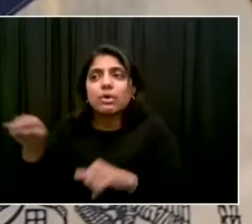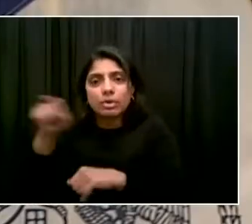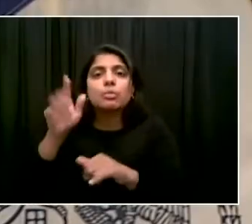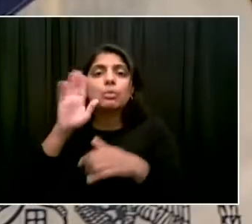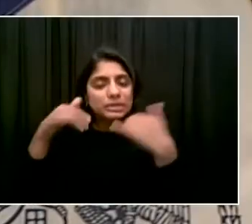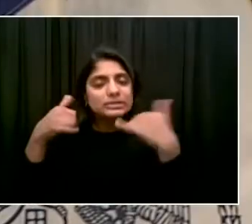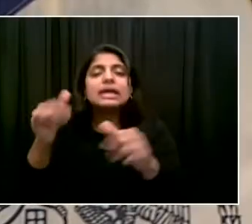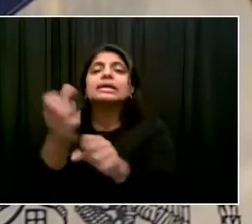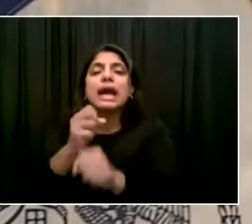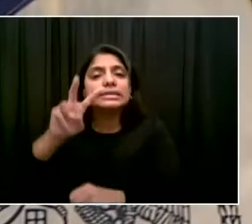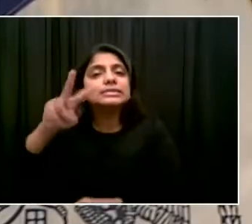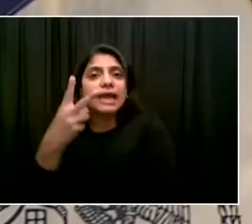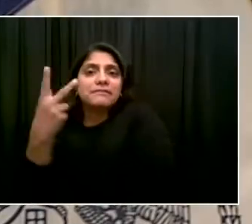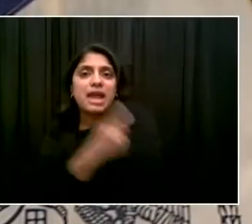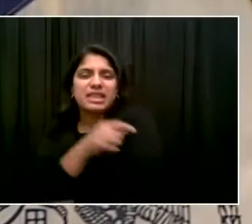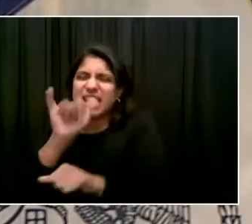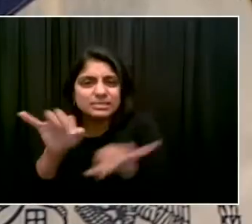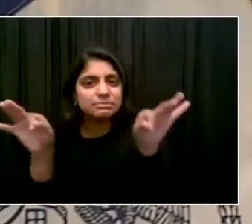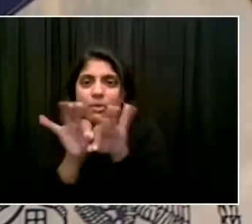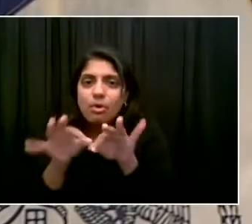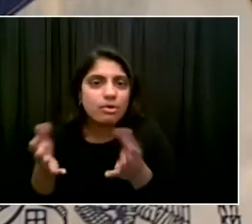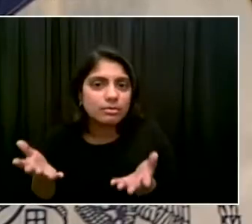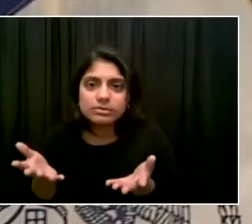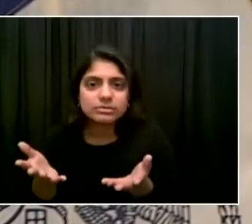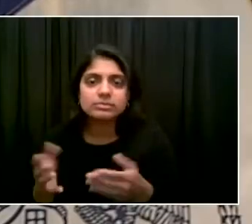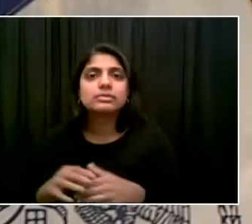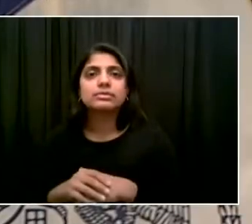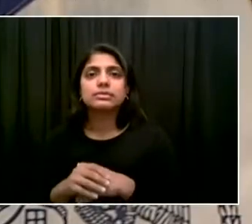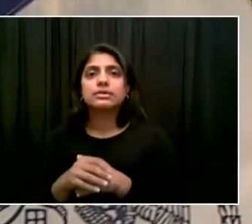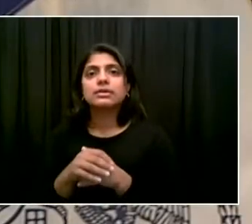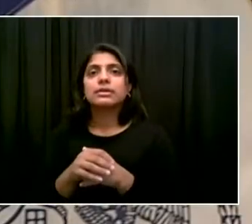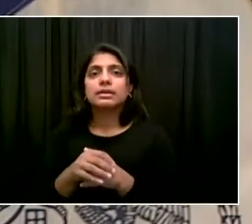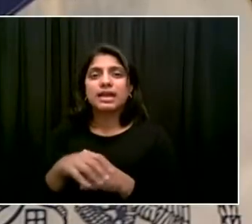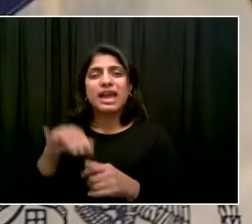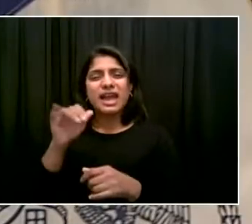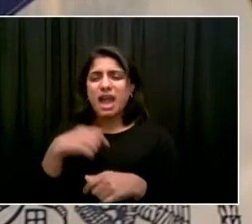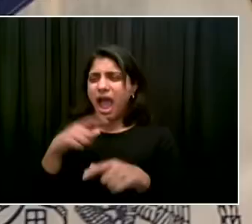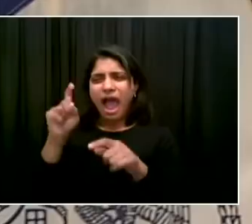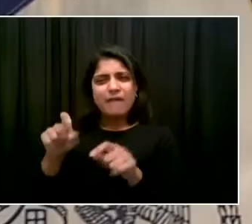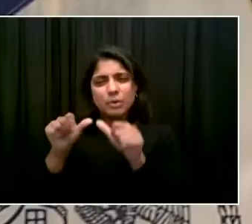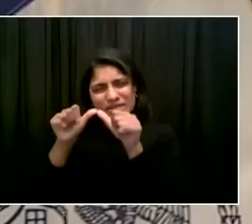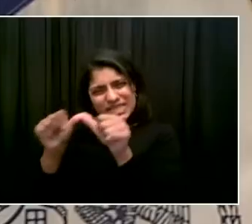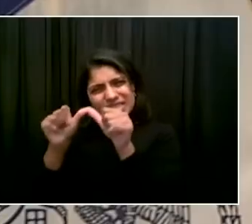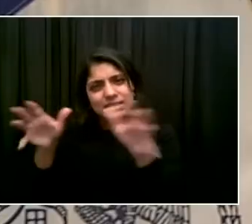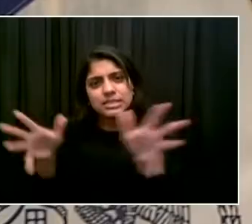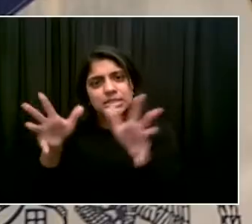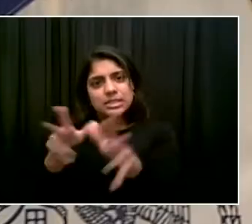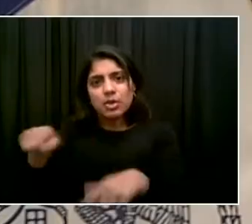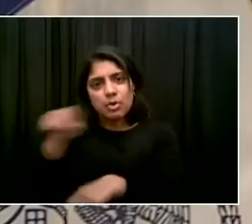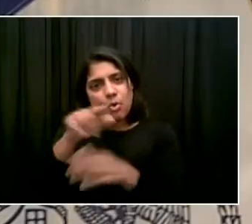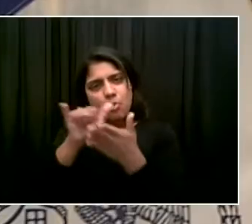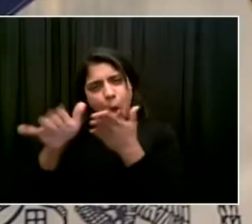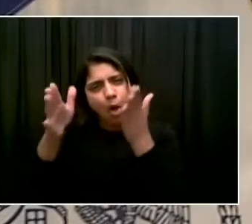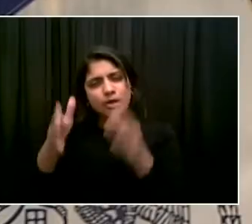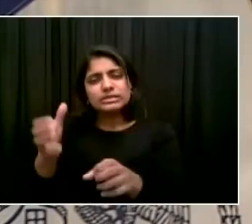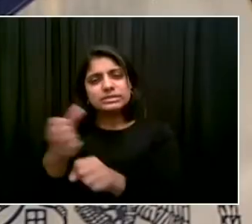REACHING THE NEXT PERSON, USING THE TOOLS WE HAVE TO